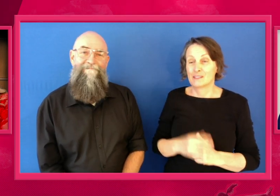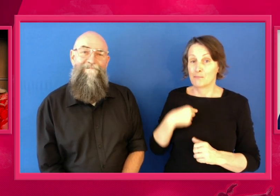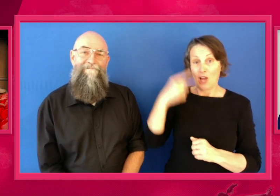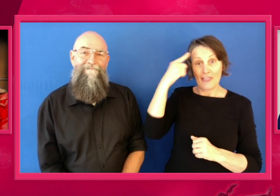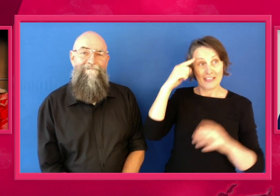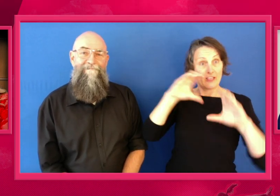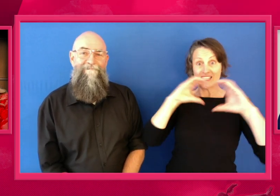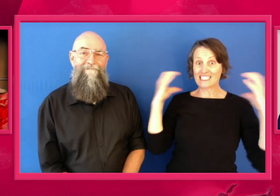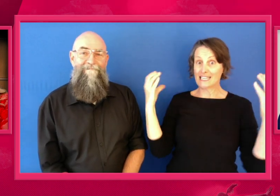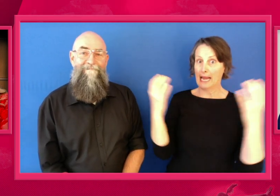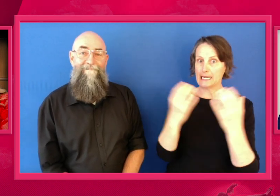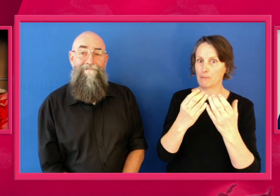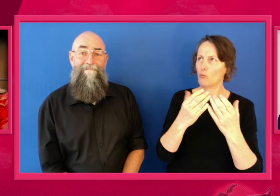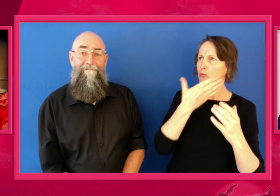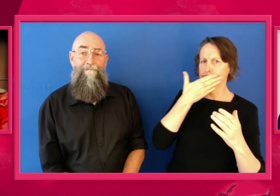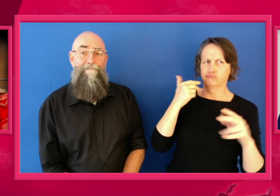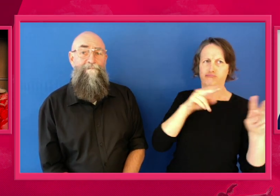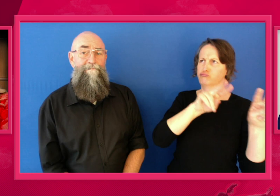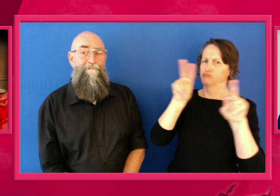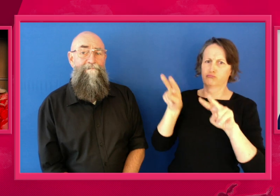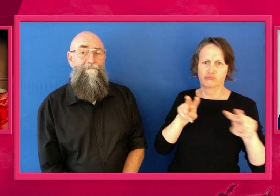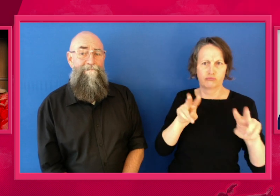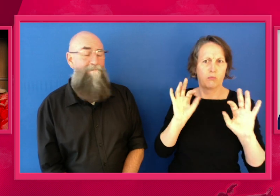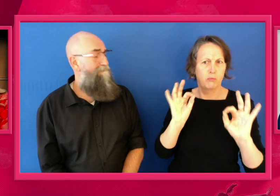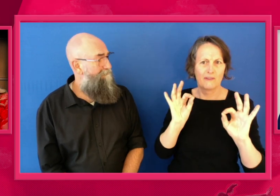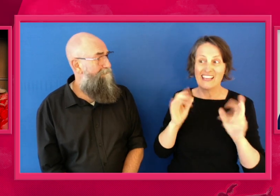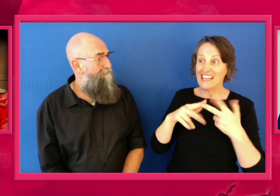that, you know, obviously everything's happened and there couldn't be a crowd in there, because I think that, you know, the stadium looks, inside it's just amazing. And I think, you know, they would have had, they would have packed it out each day.